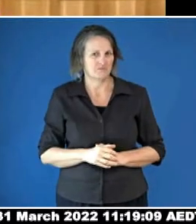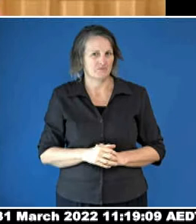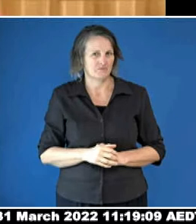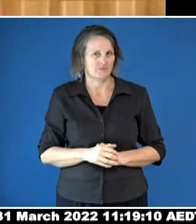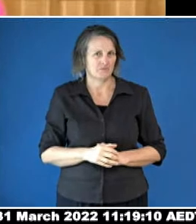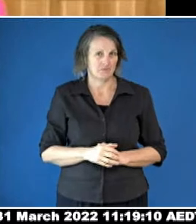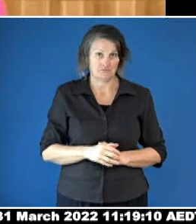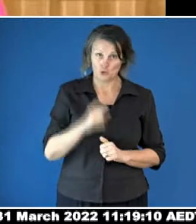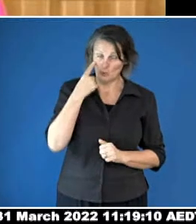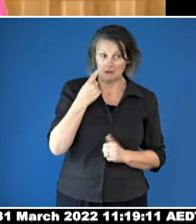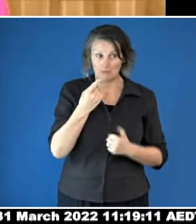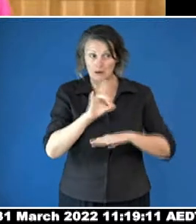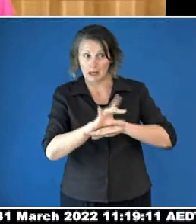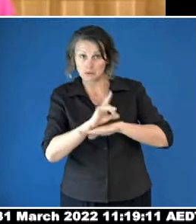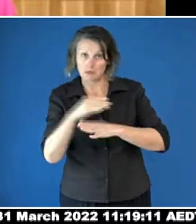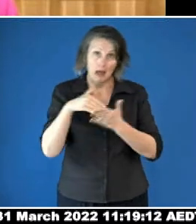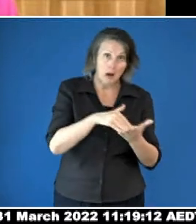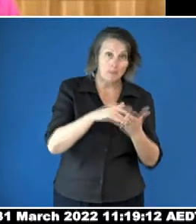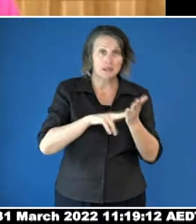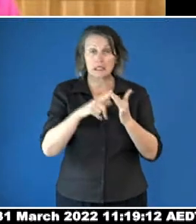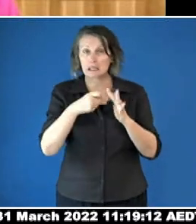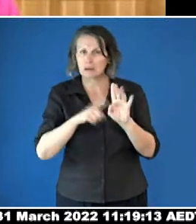What did you see about that? How did that have an impact on Niky?